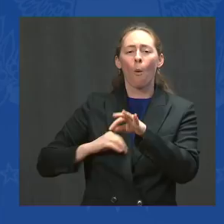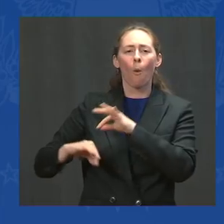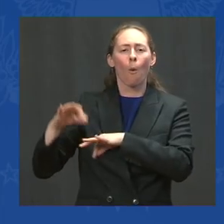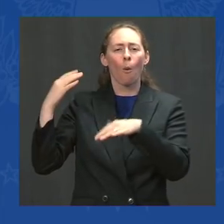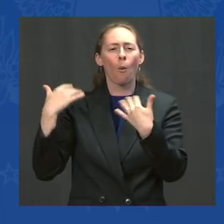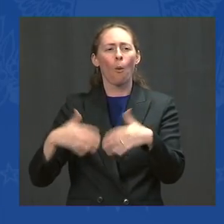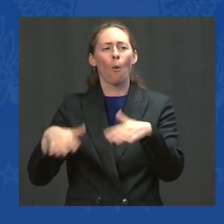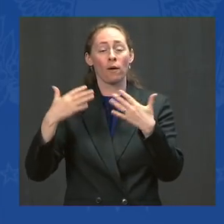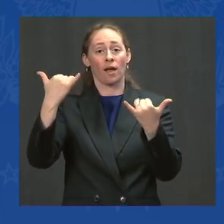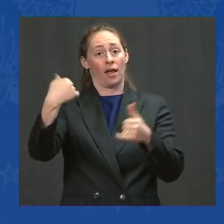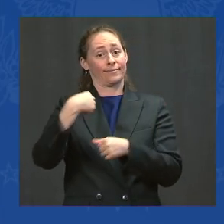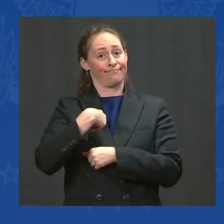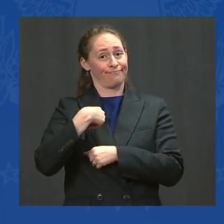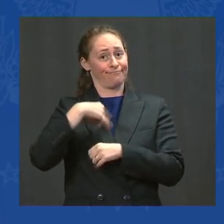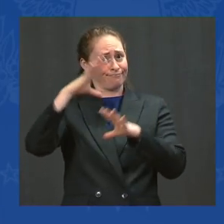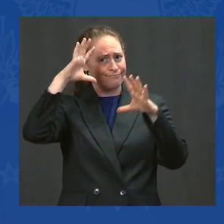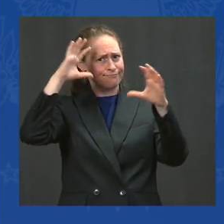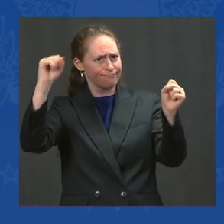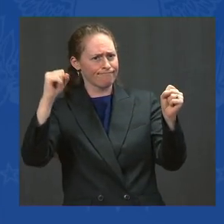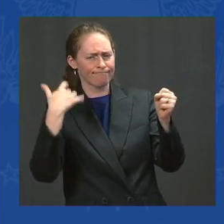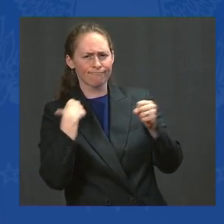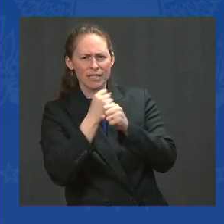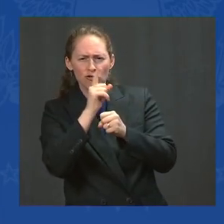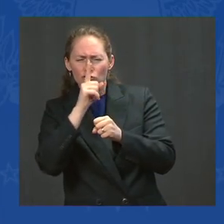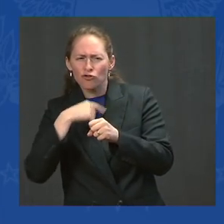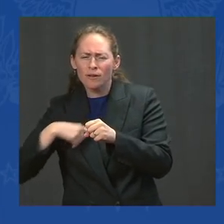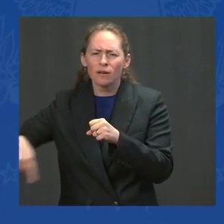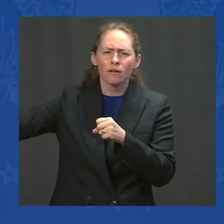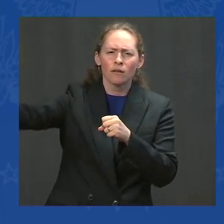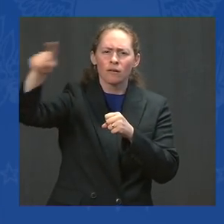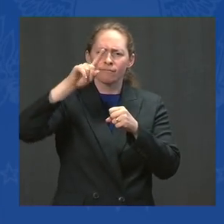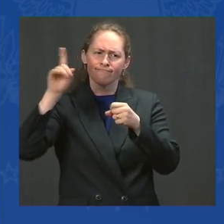a commitment to the American people that we were going to change that paradigm